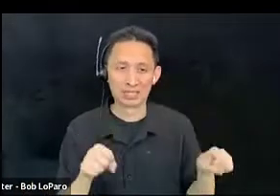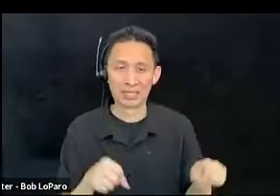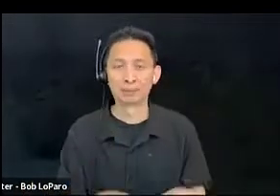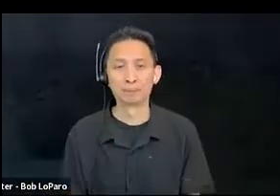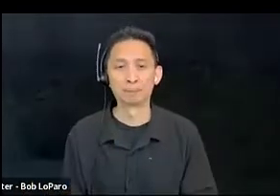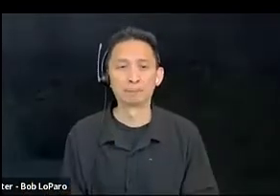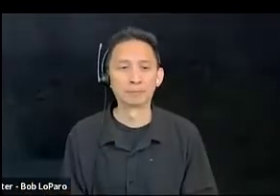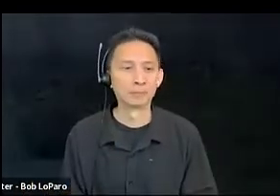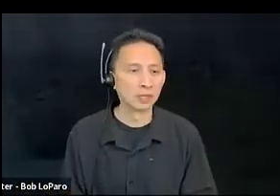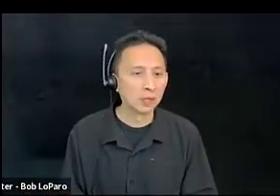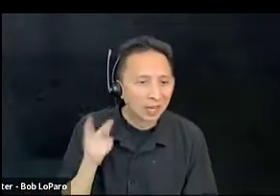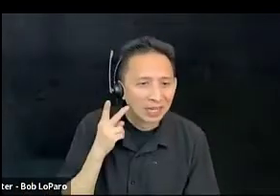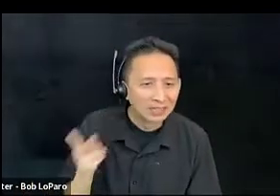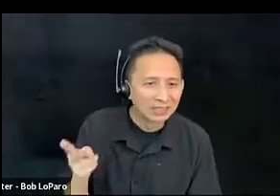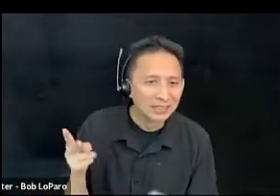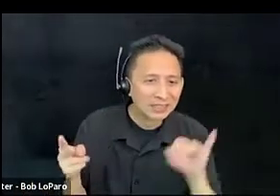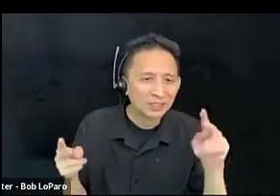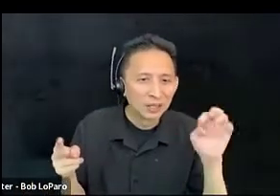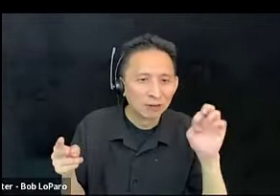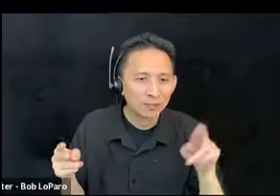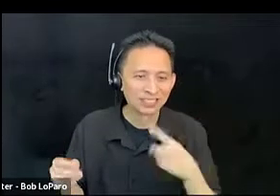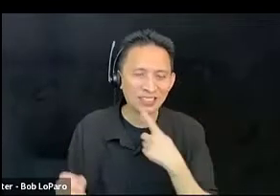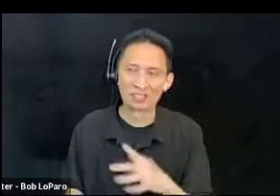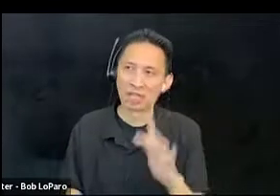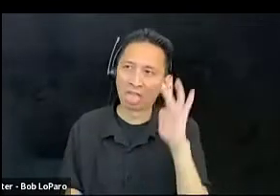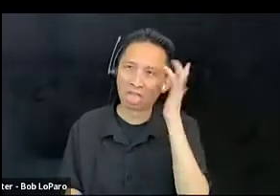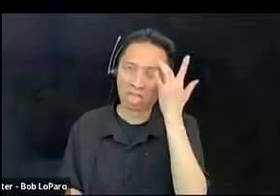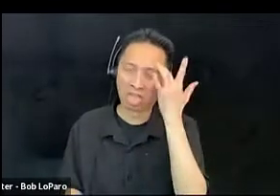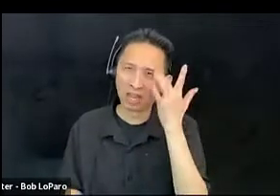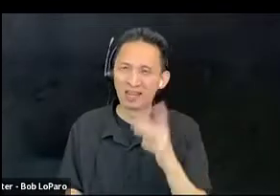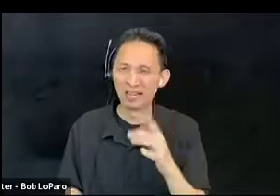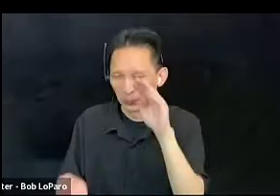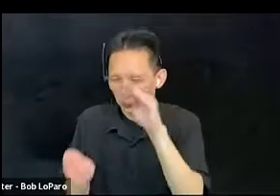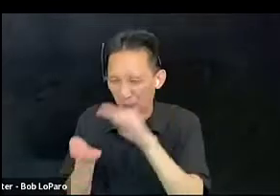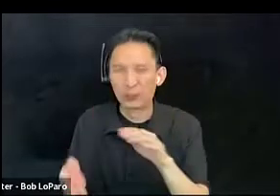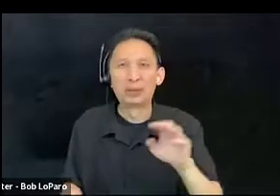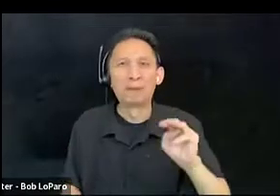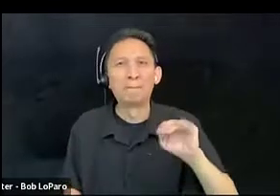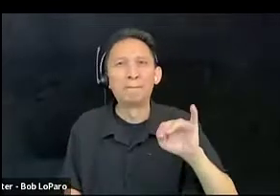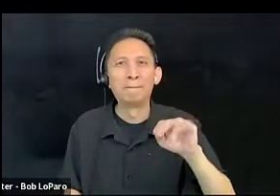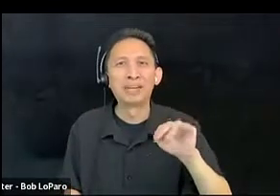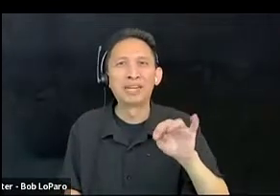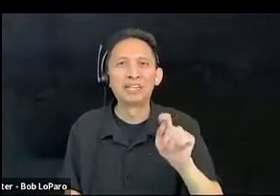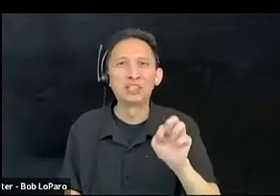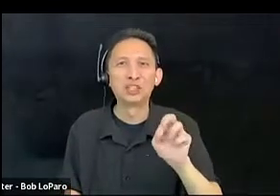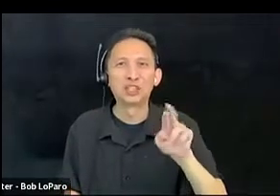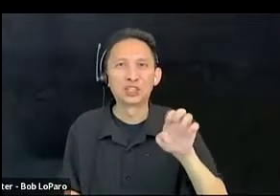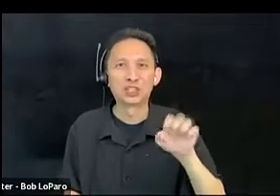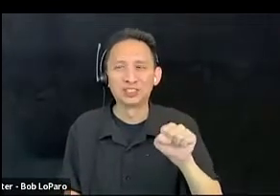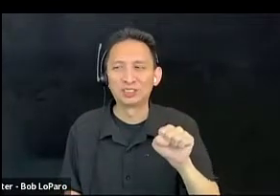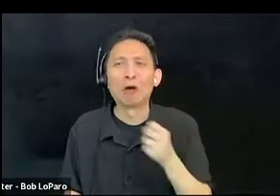Yeah. I see Jennifer, miniatures are my pet peeve. Yeah. Don't use miniatures. Miniatures are only understandable